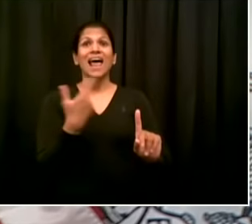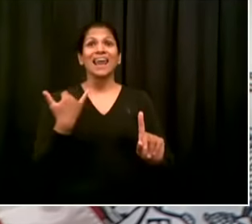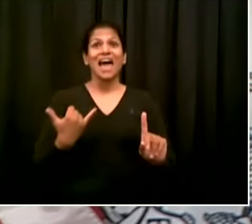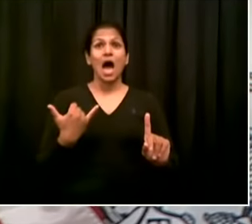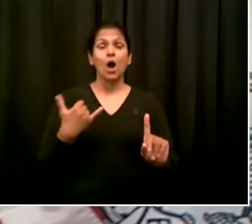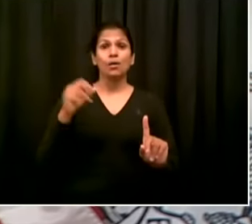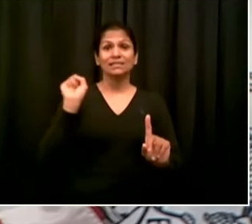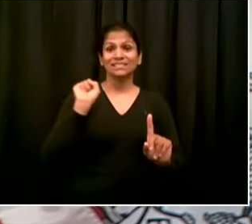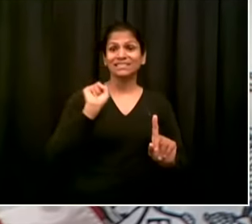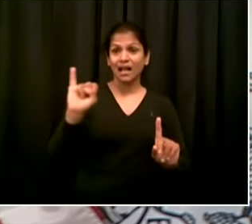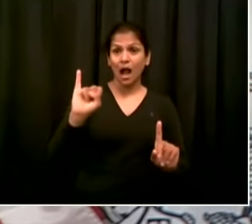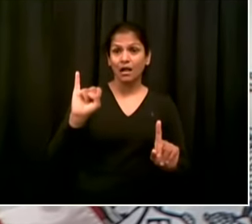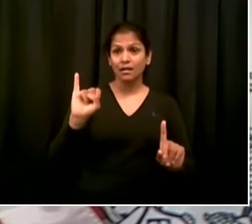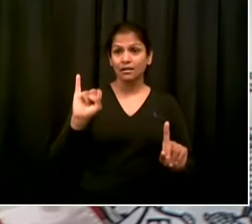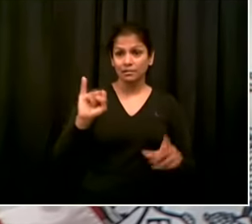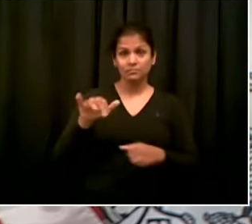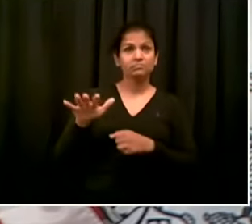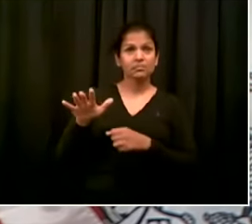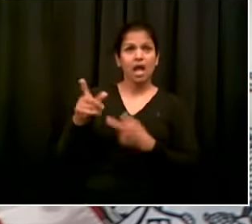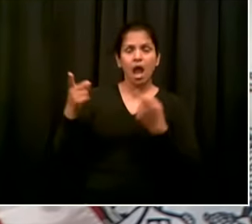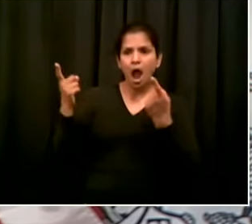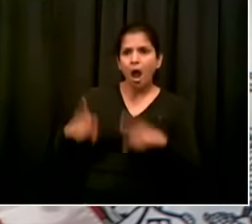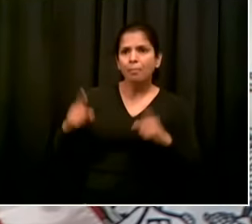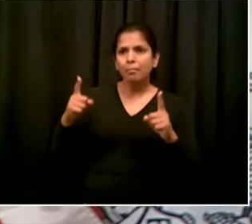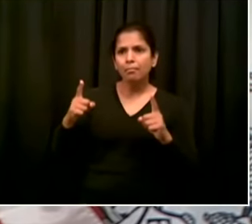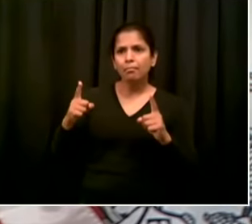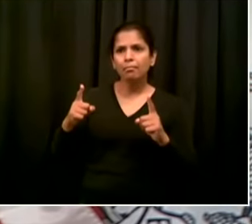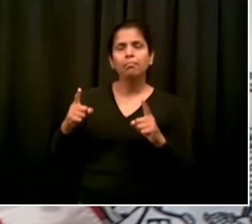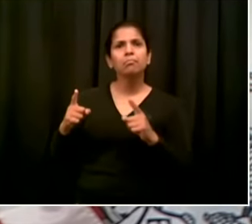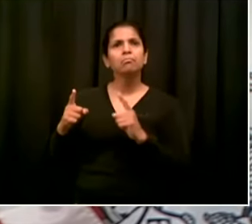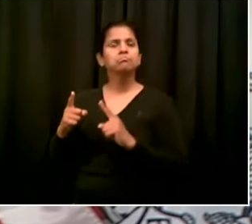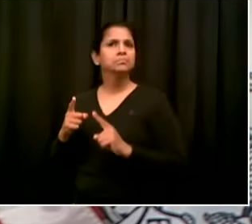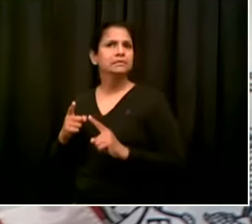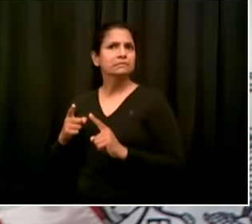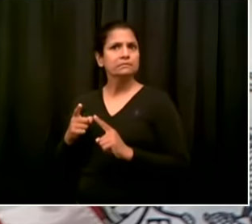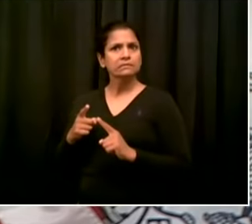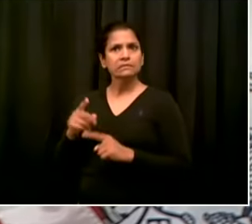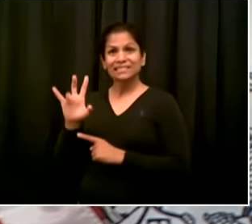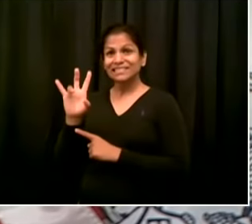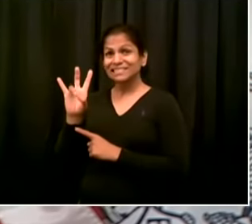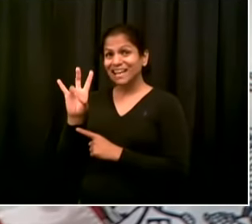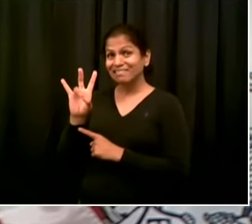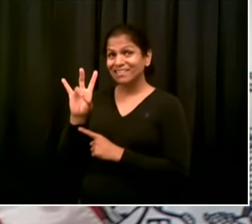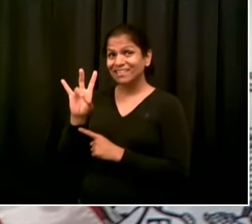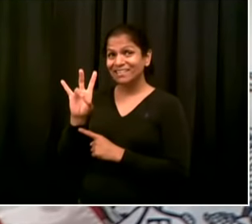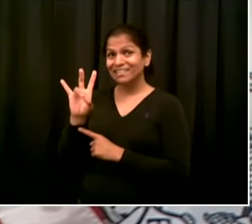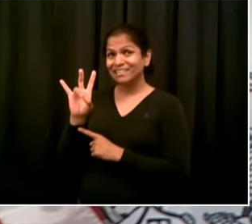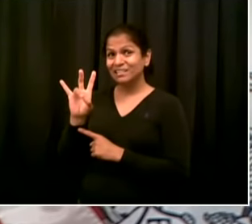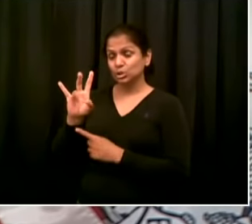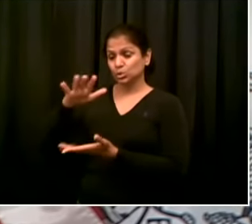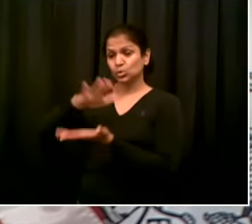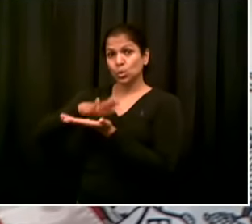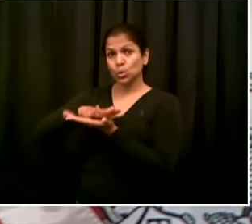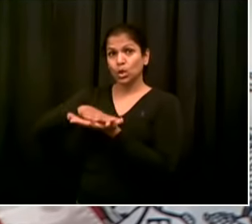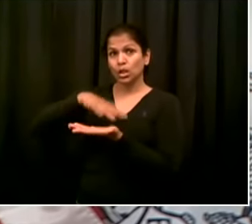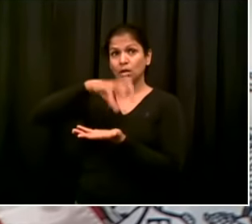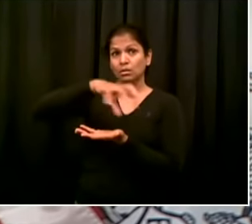NEW YORKERS.